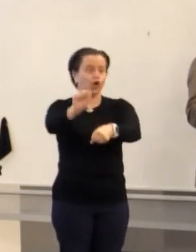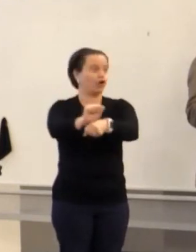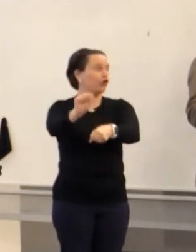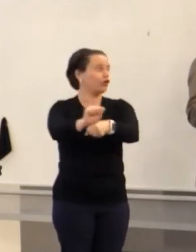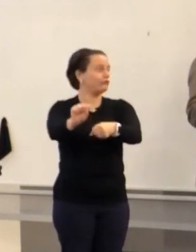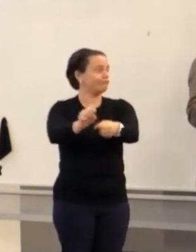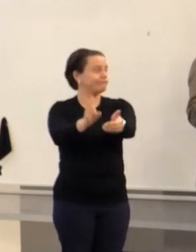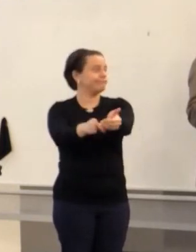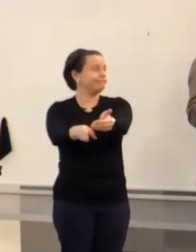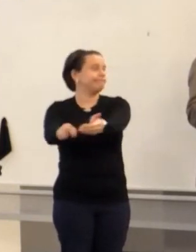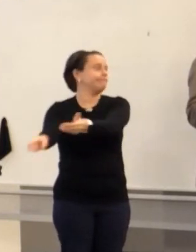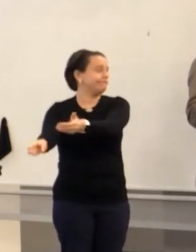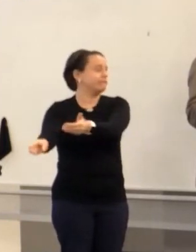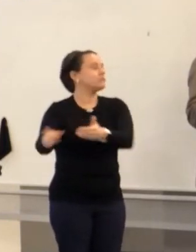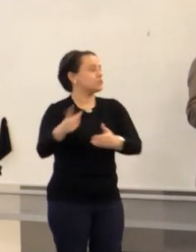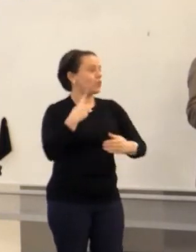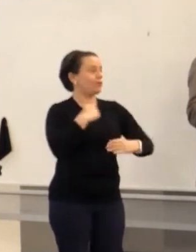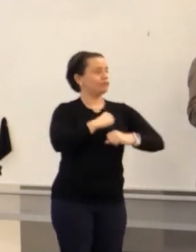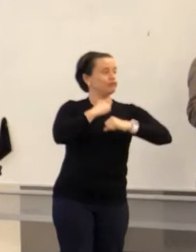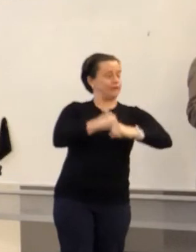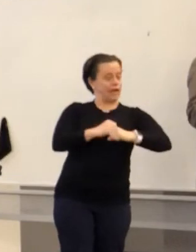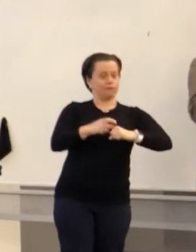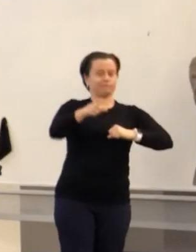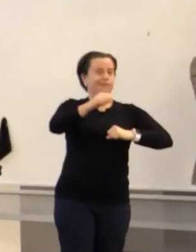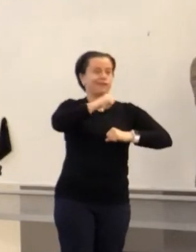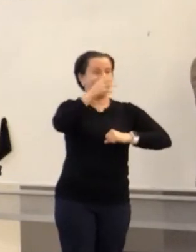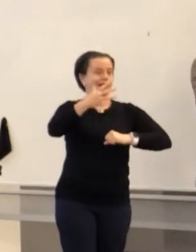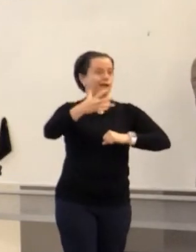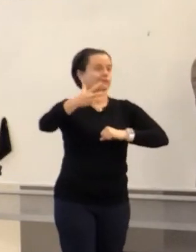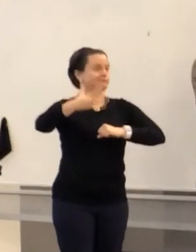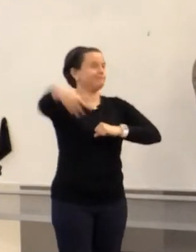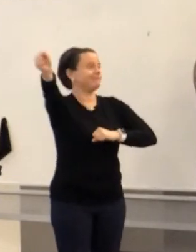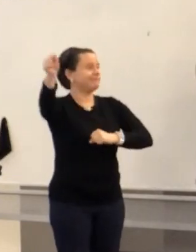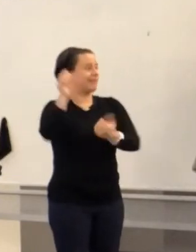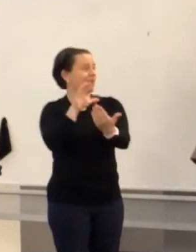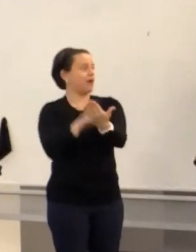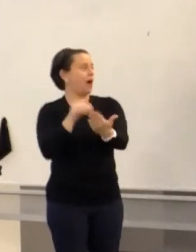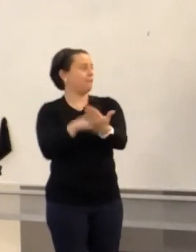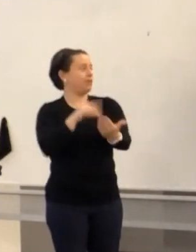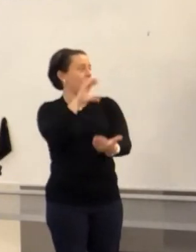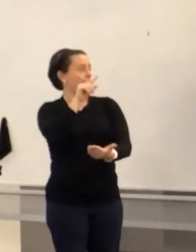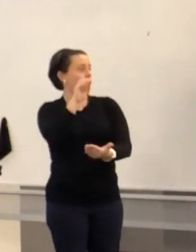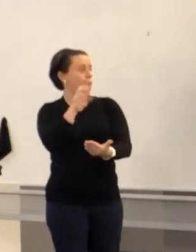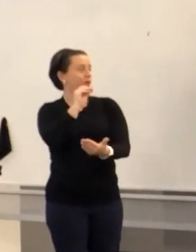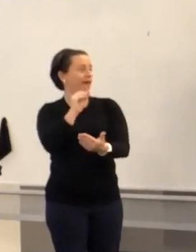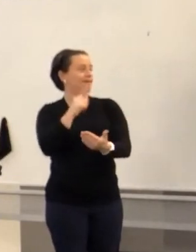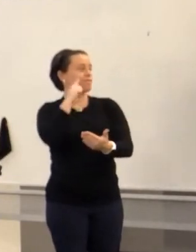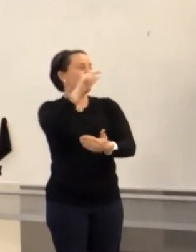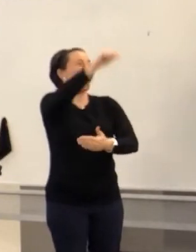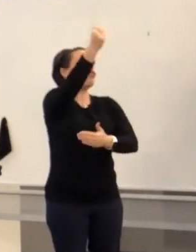that they don't go and copy that code and use it for another customer of theirs